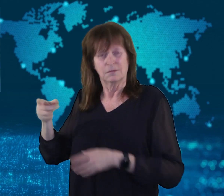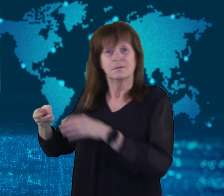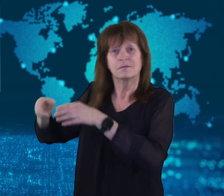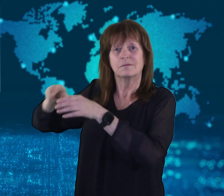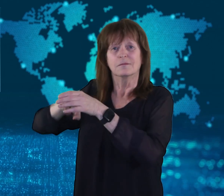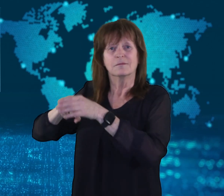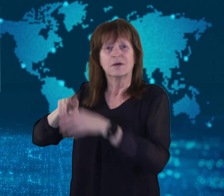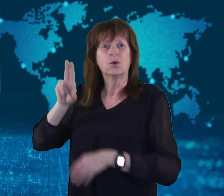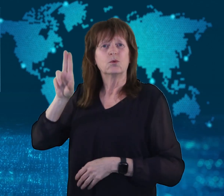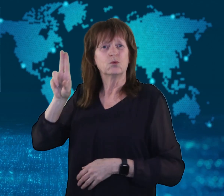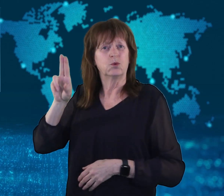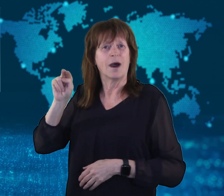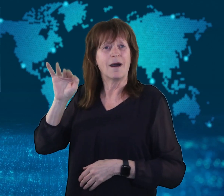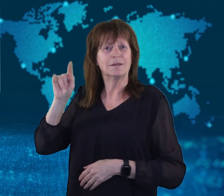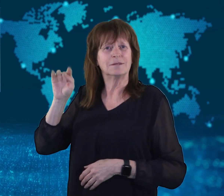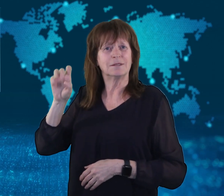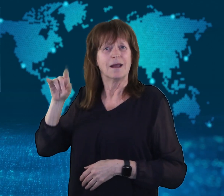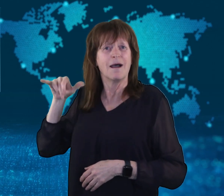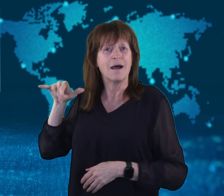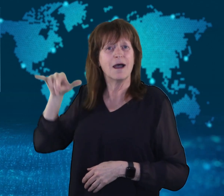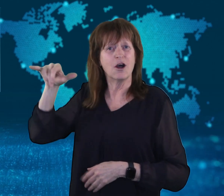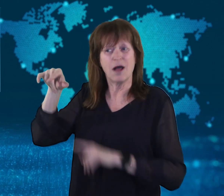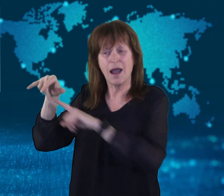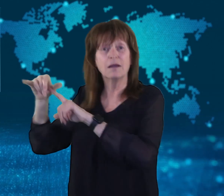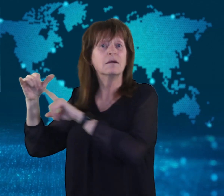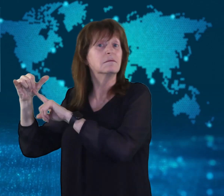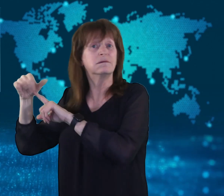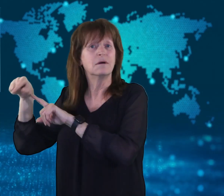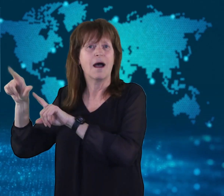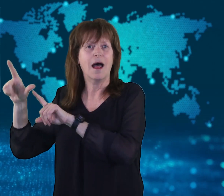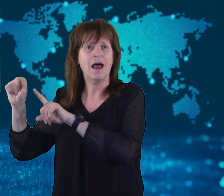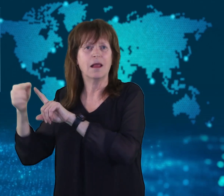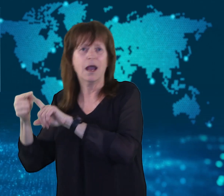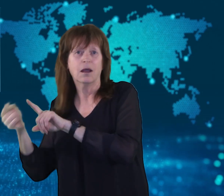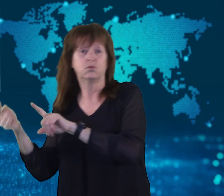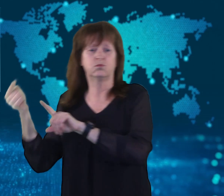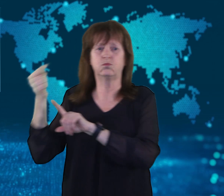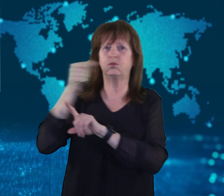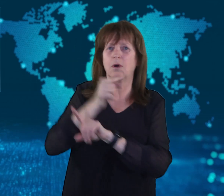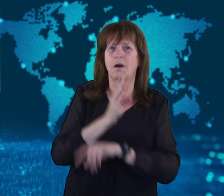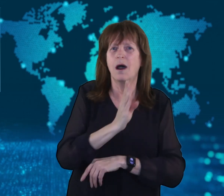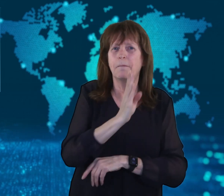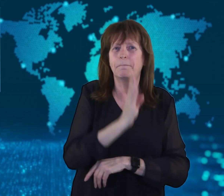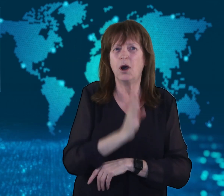around 45 minutes before landing.